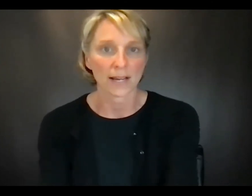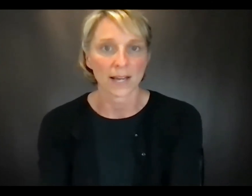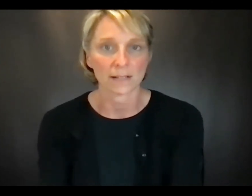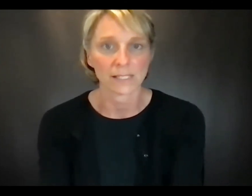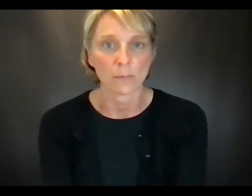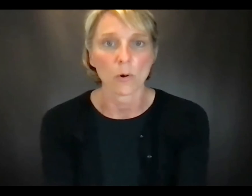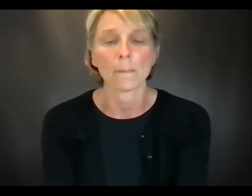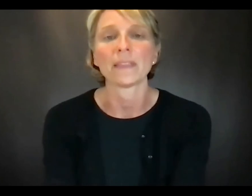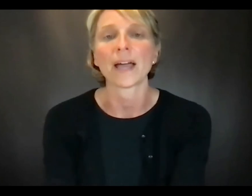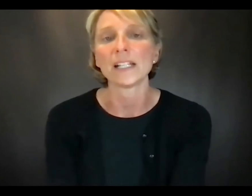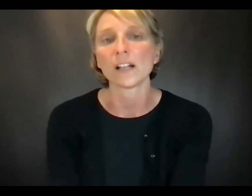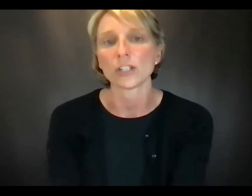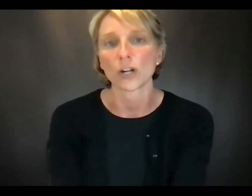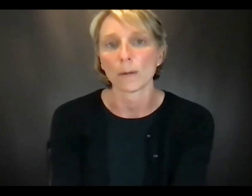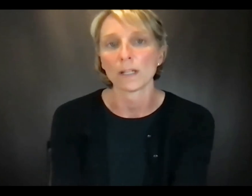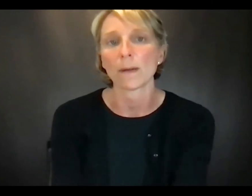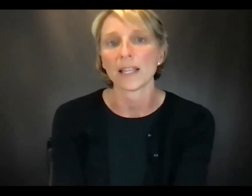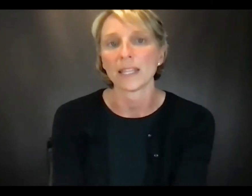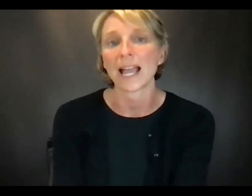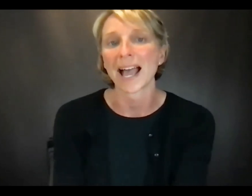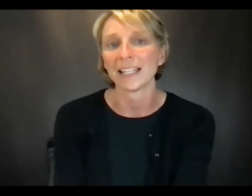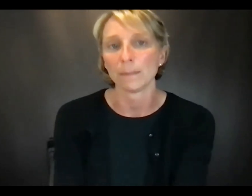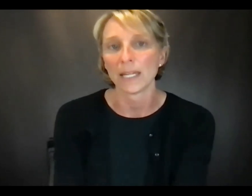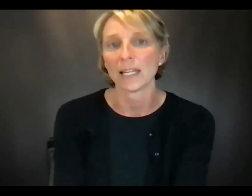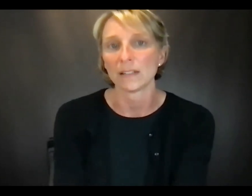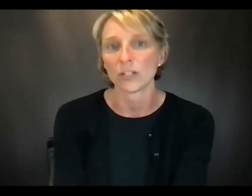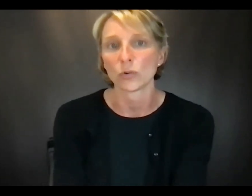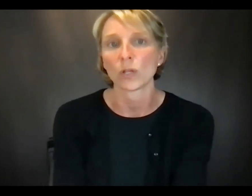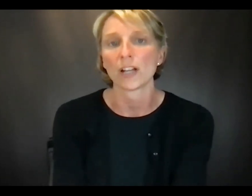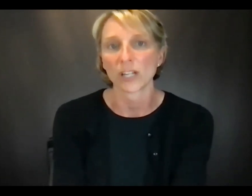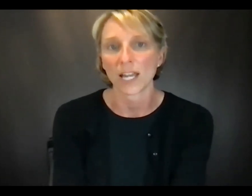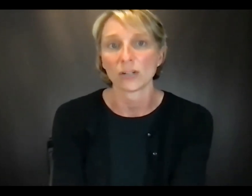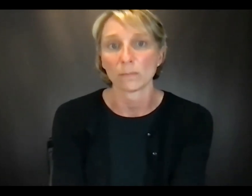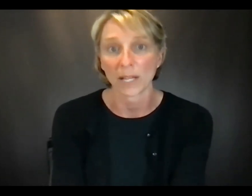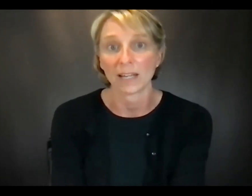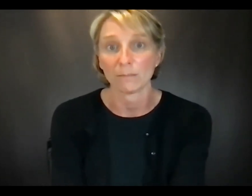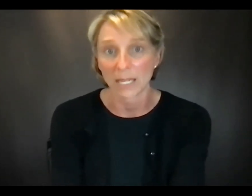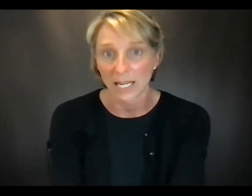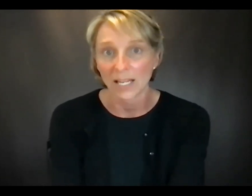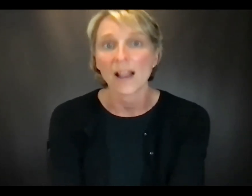kind of support. But that is all determined by the IEP, individual education plan, meeting,